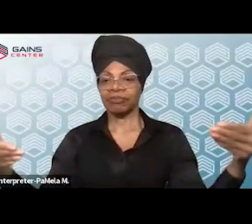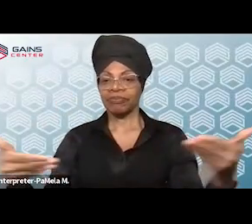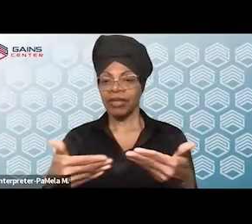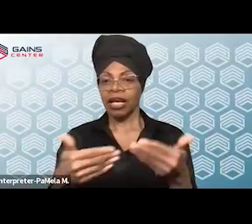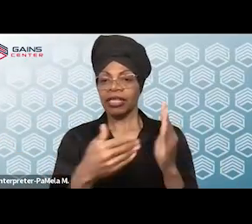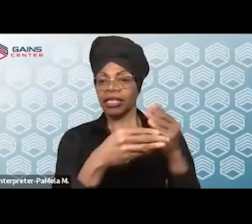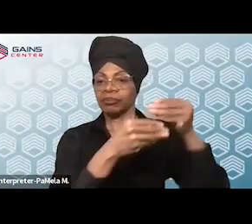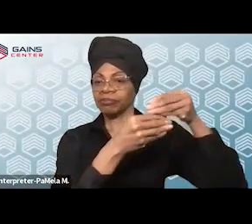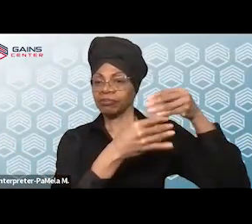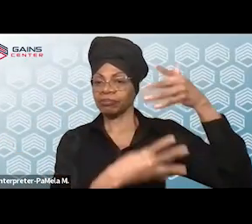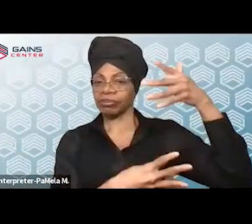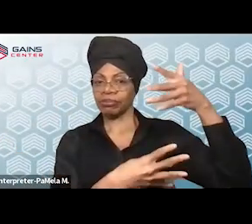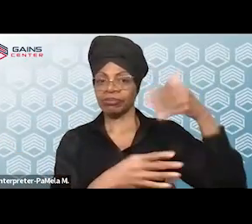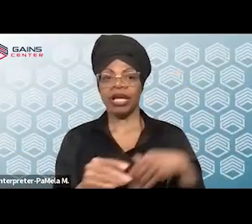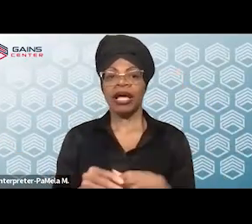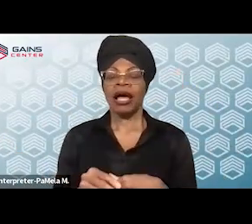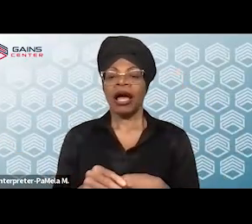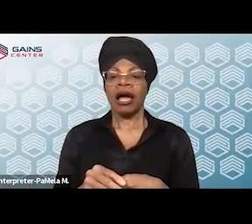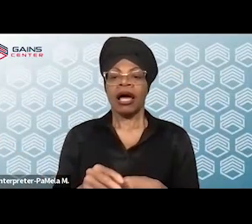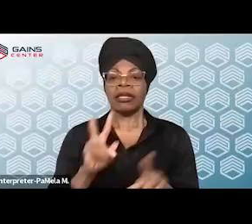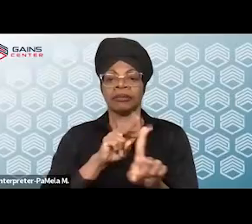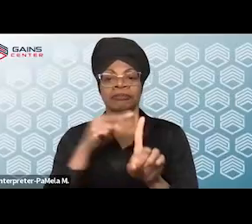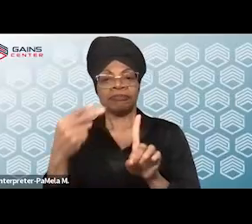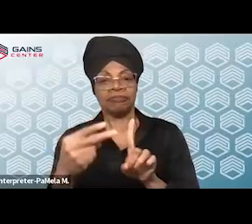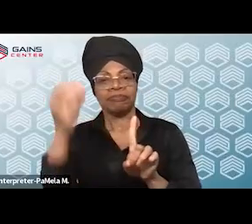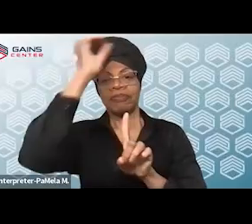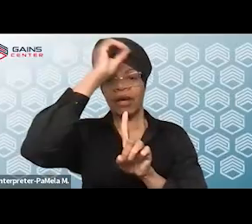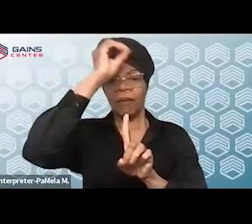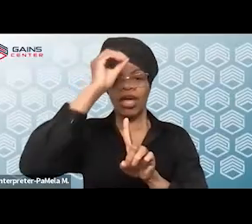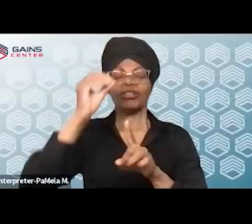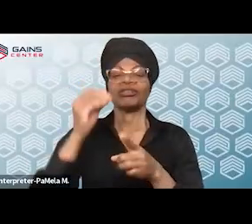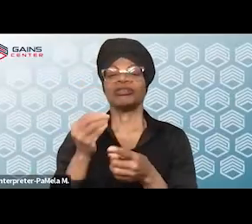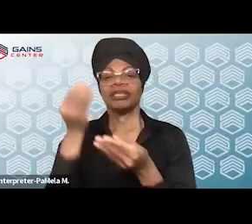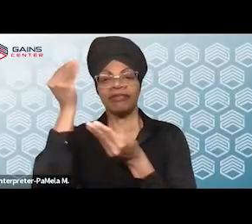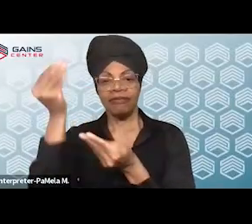First, the views, opinions, and content expressed in this presentation and discussion